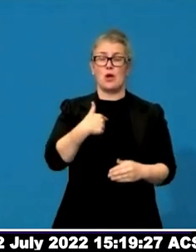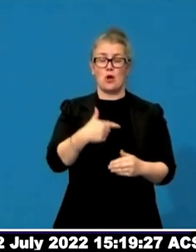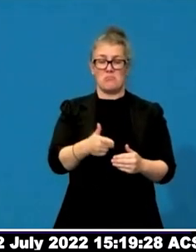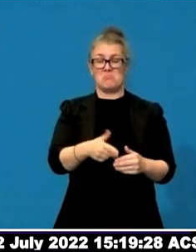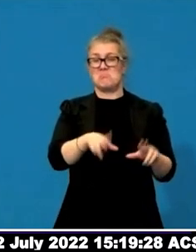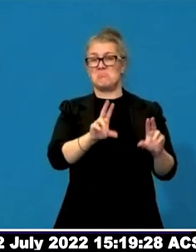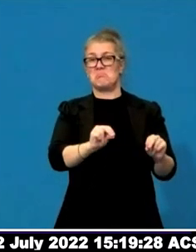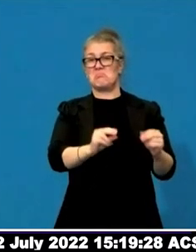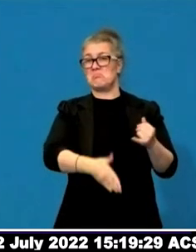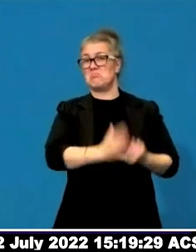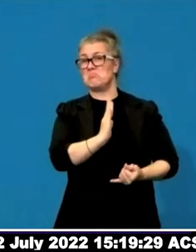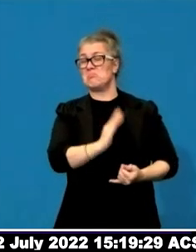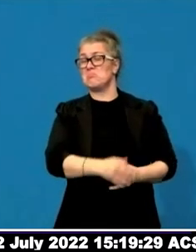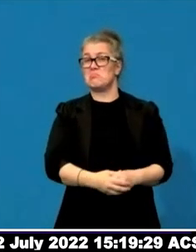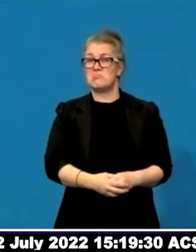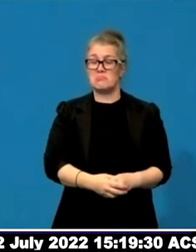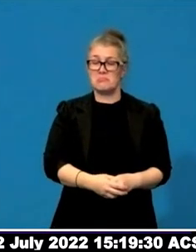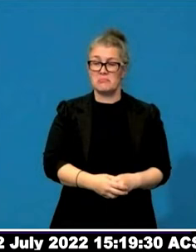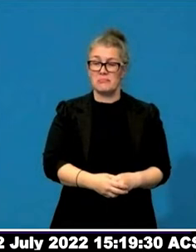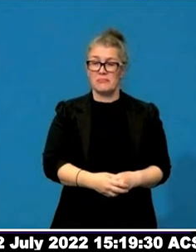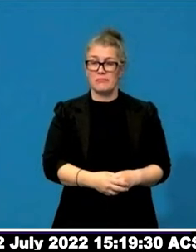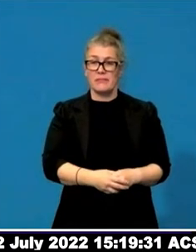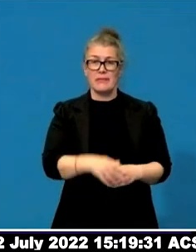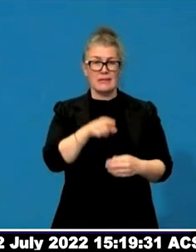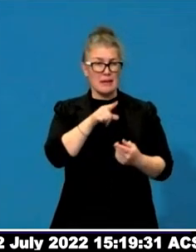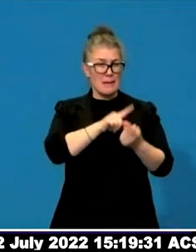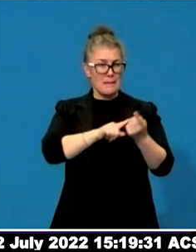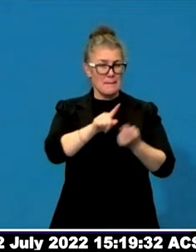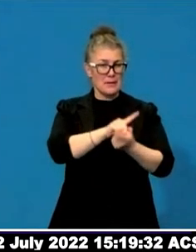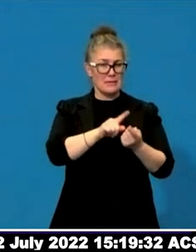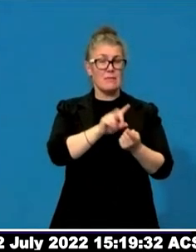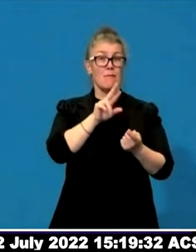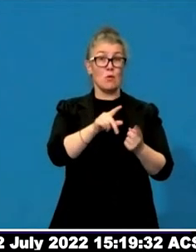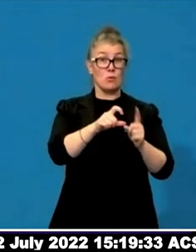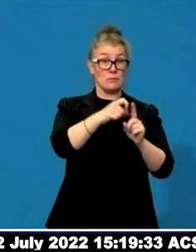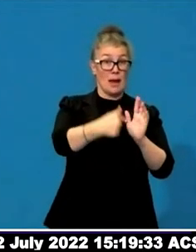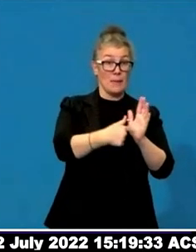So was that meeting for the department to improve their practice or was it - what was the point -